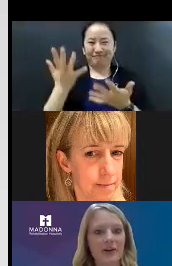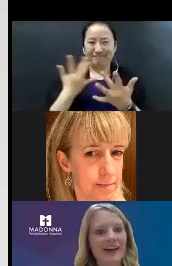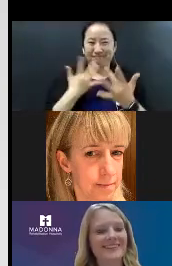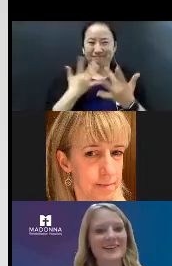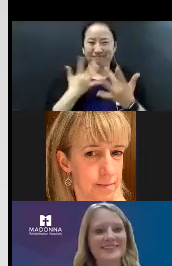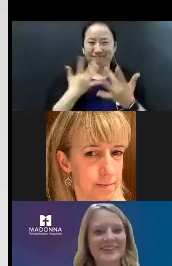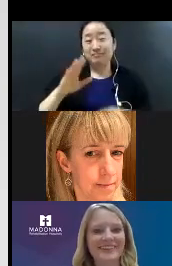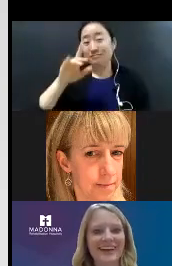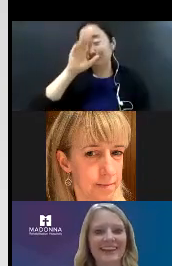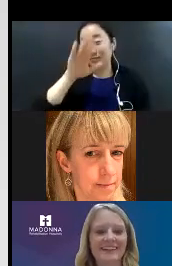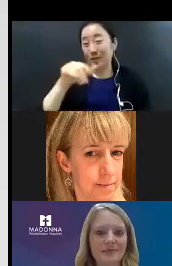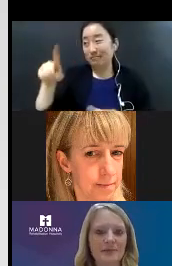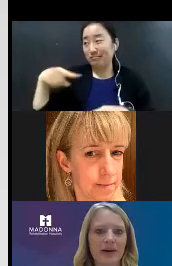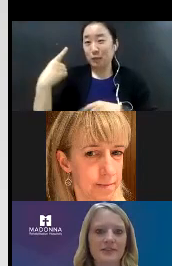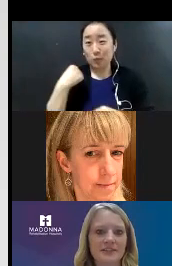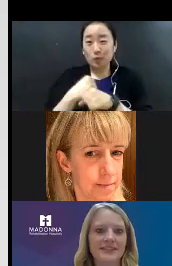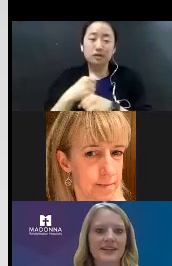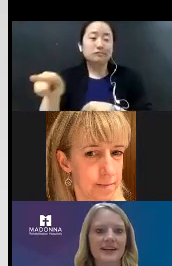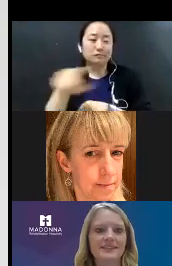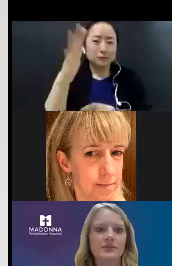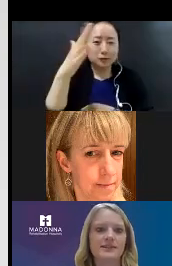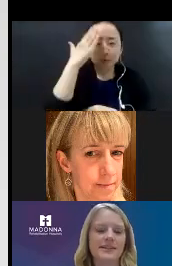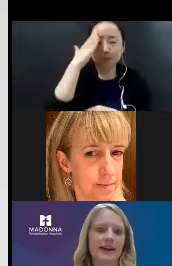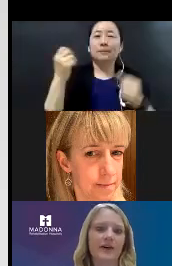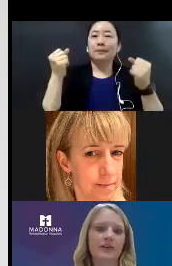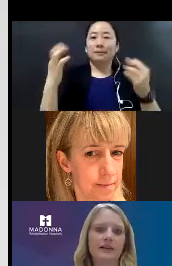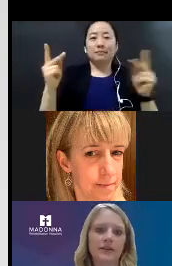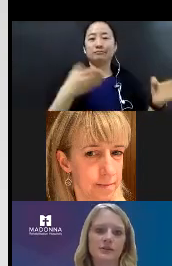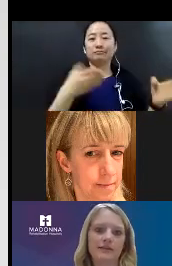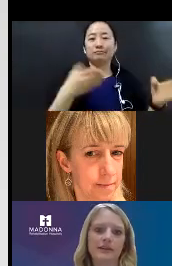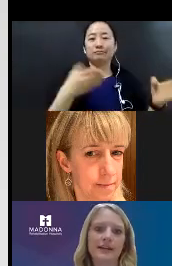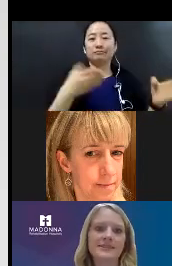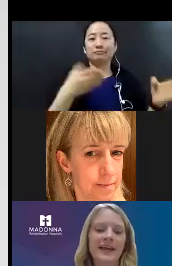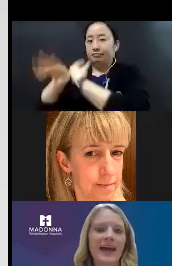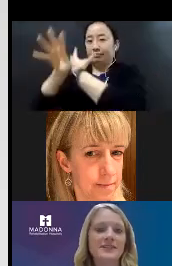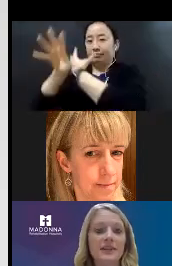KNOW, LOTS OF PEOPLE HAVE SHIFTED GEARS TOWARD TELEHEALTH AND VIRTUAL OFFERINGS SO THERE IS A